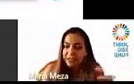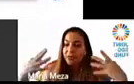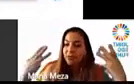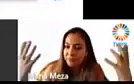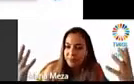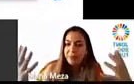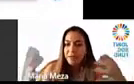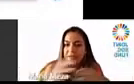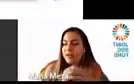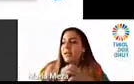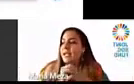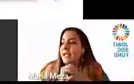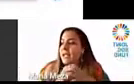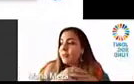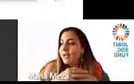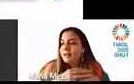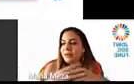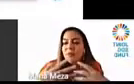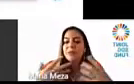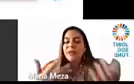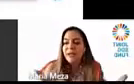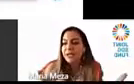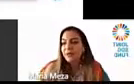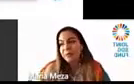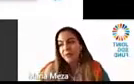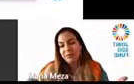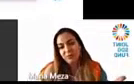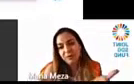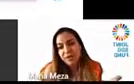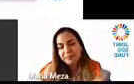to take care of the environment and that it can have gender equality and empowerment of women